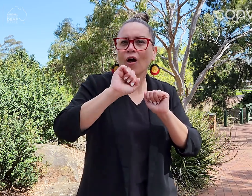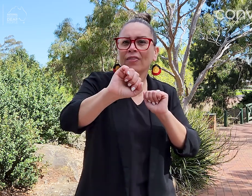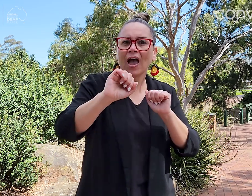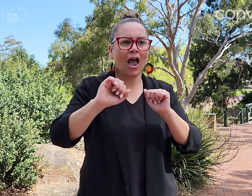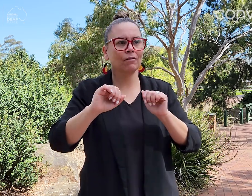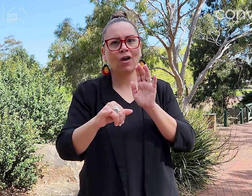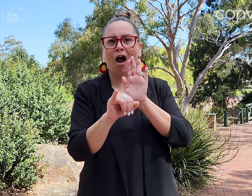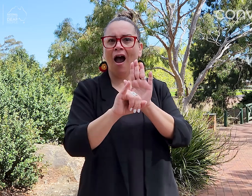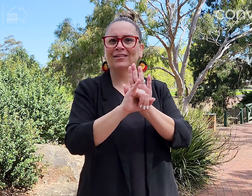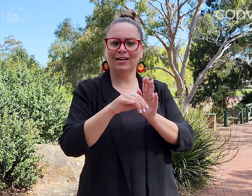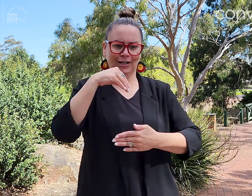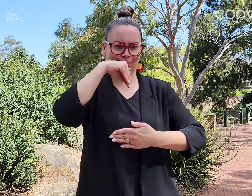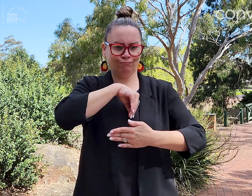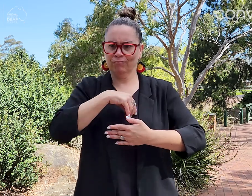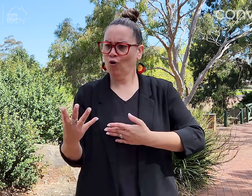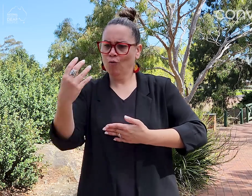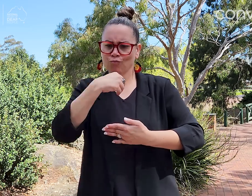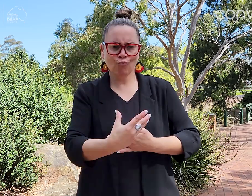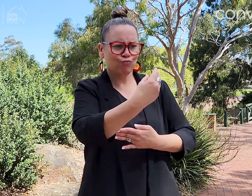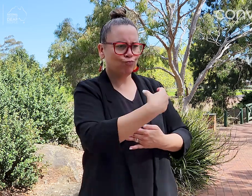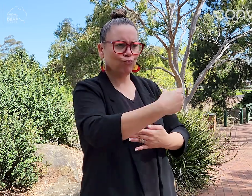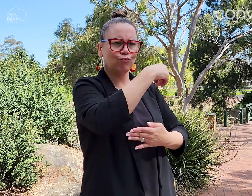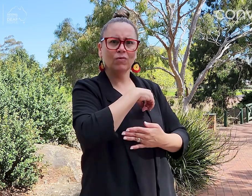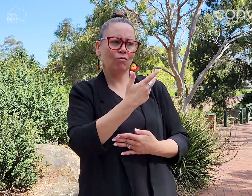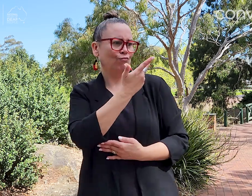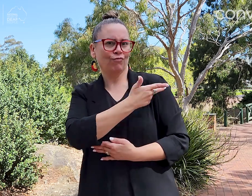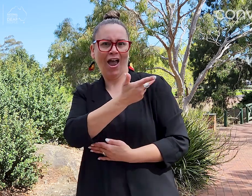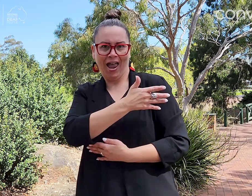the variety of aspects that make up their identity, showing their diversity and accepting diversity.